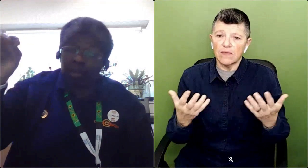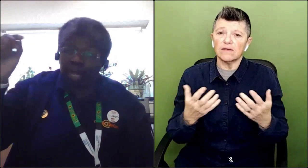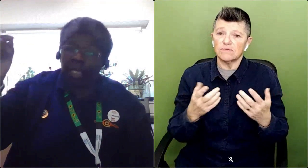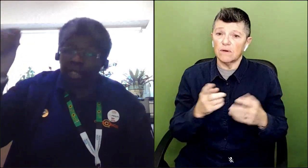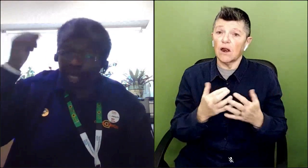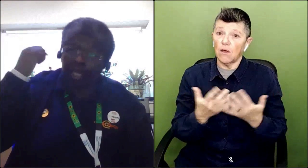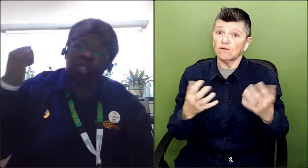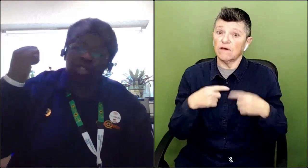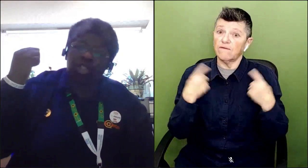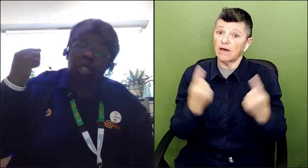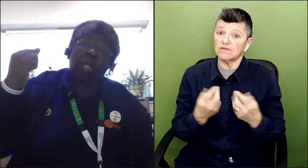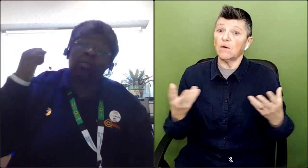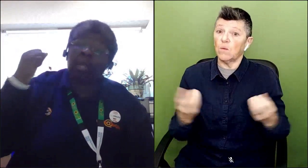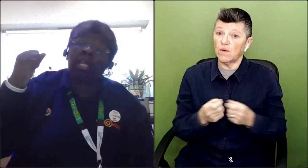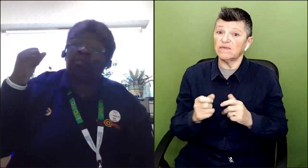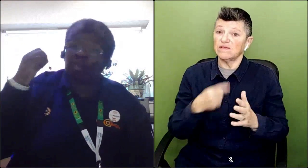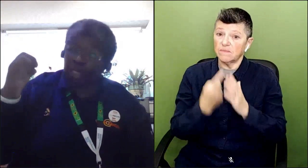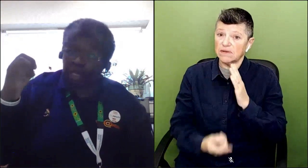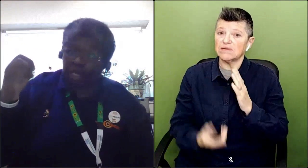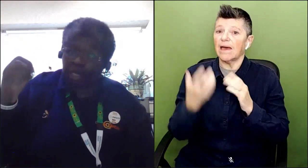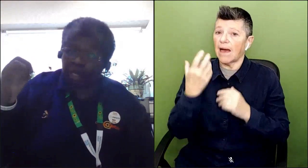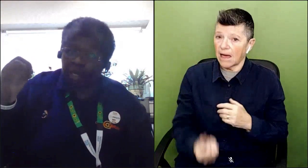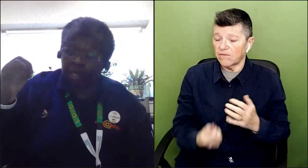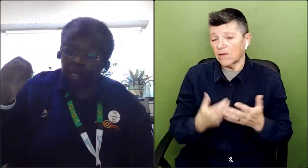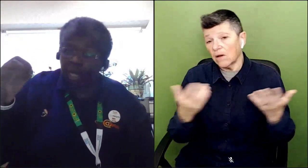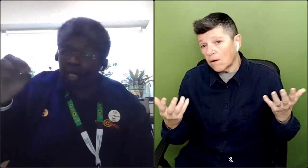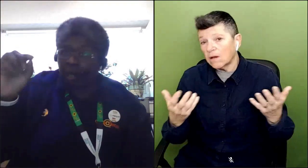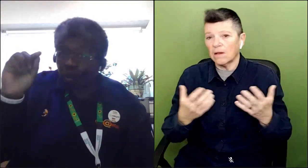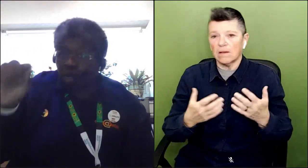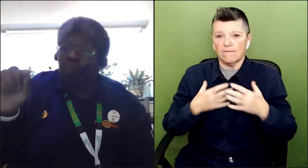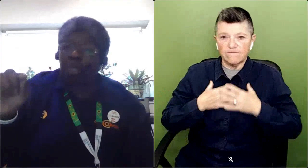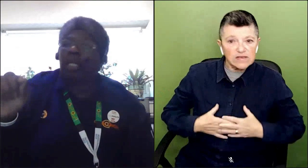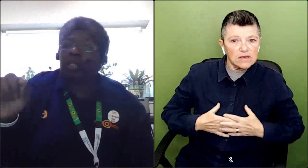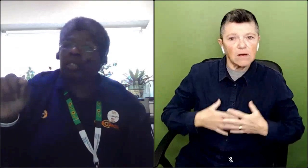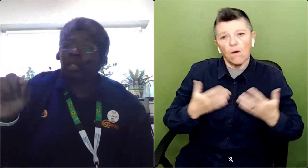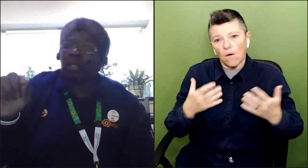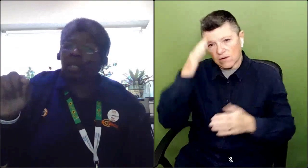Well, it's pain psychologically, it's pain physically. In the workplace, everyone has a right.